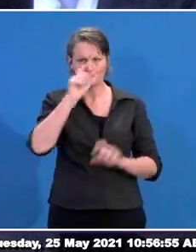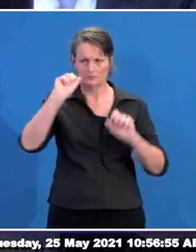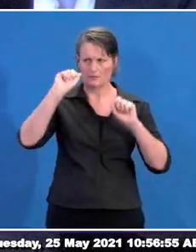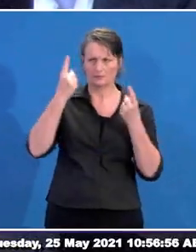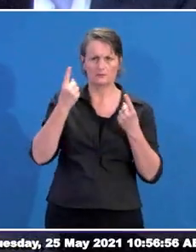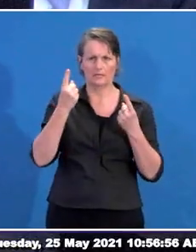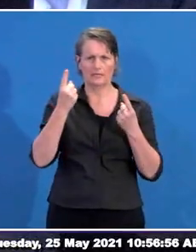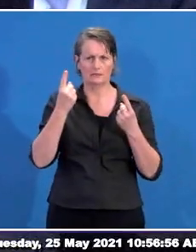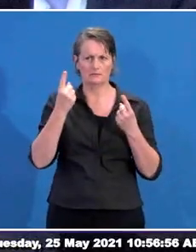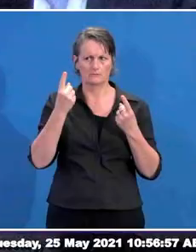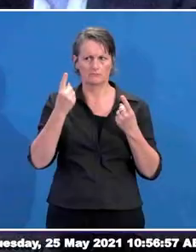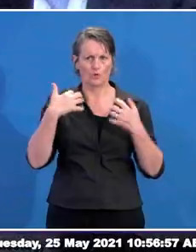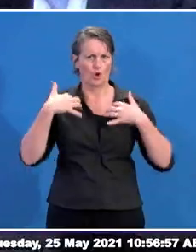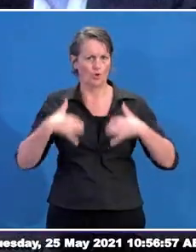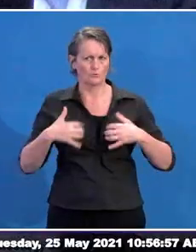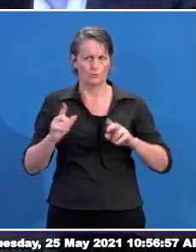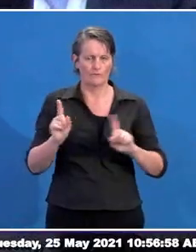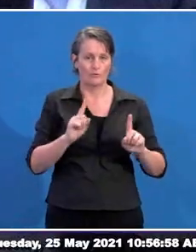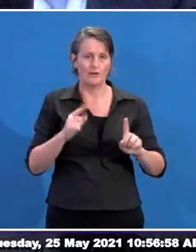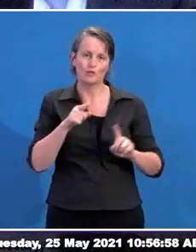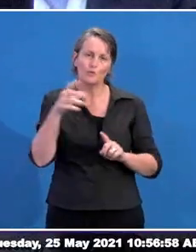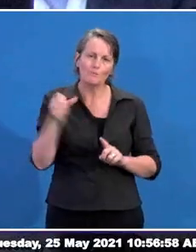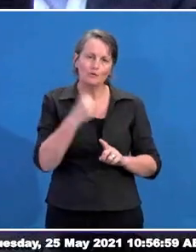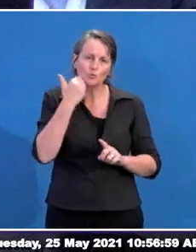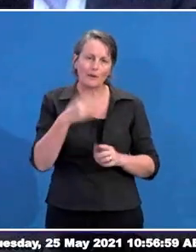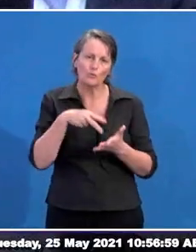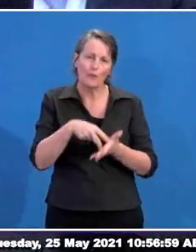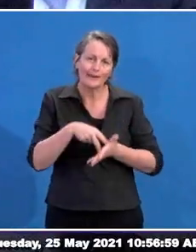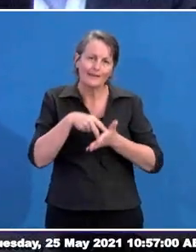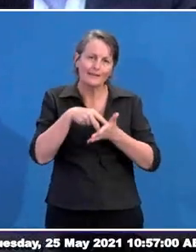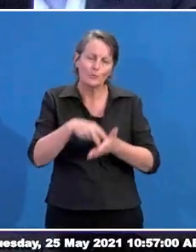to wait and, you know, there's a lot of waiting in an emergency department,